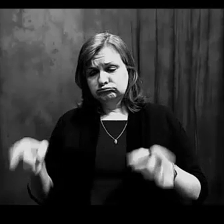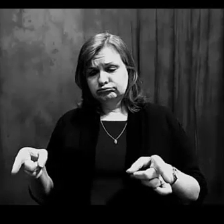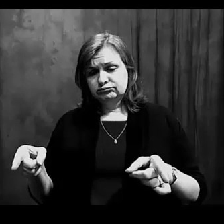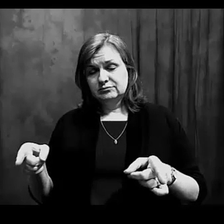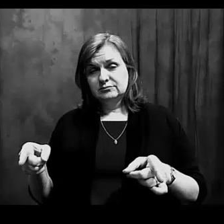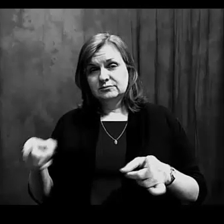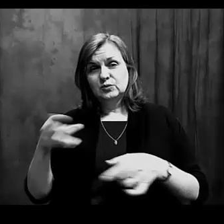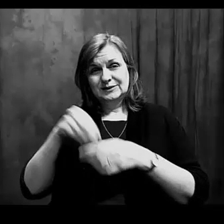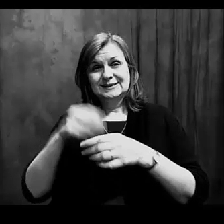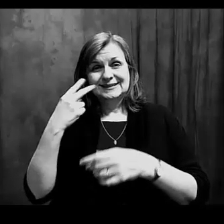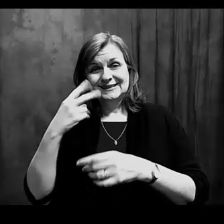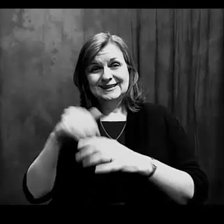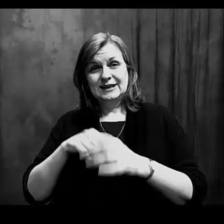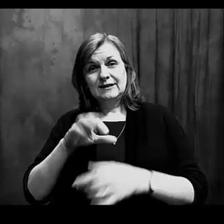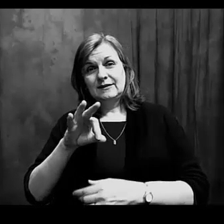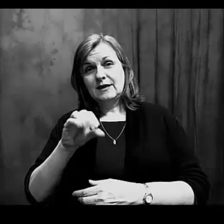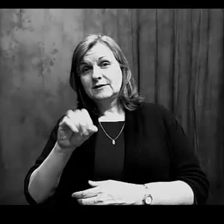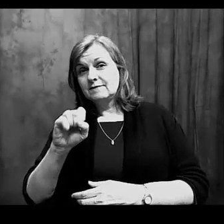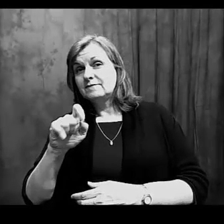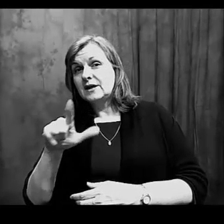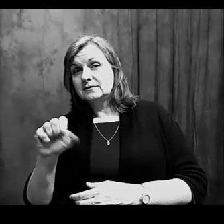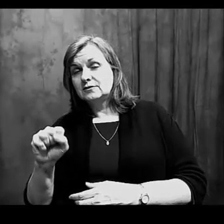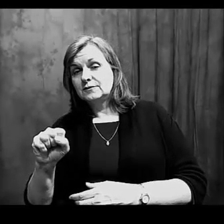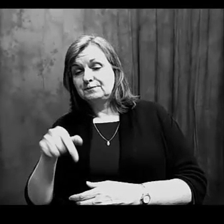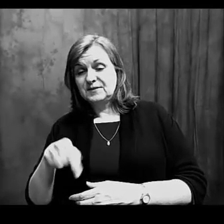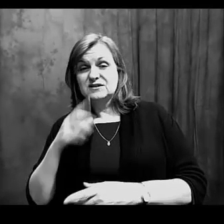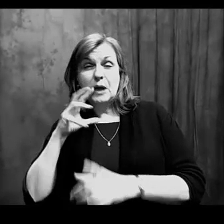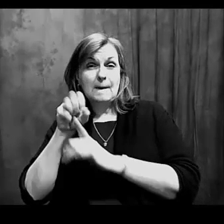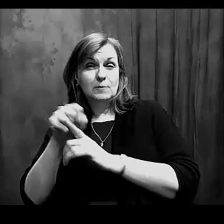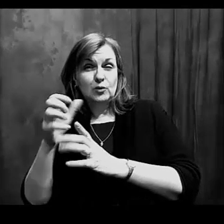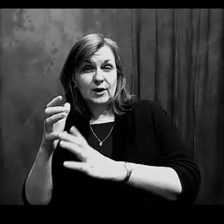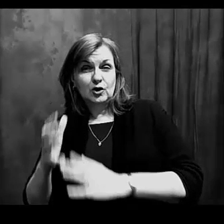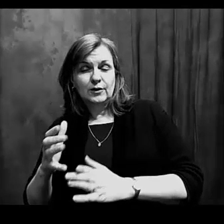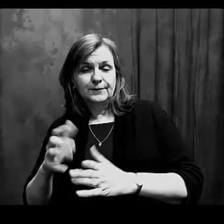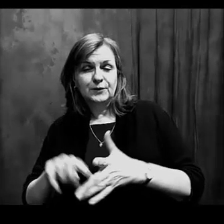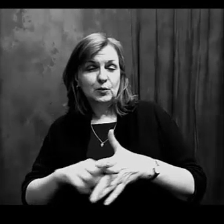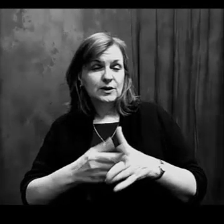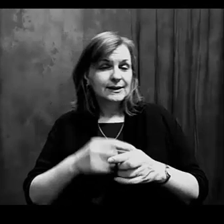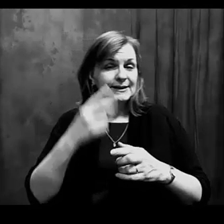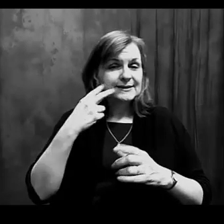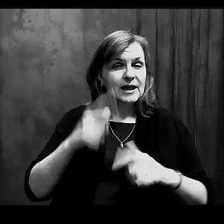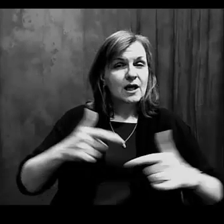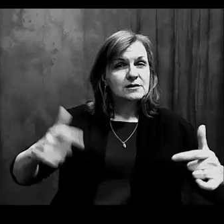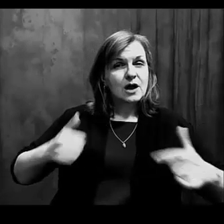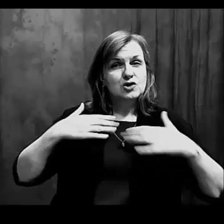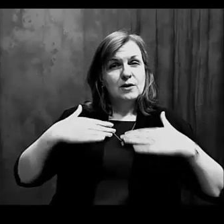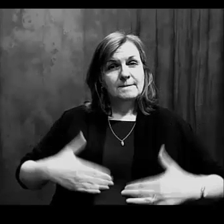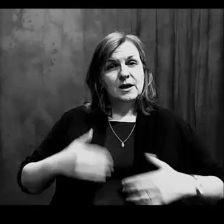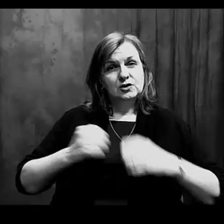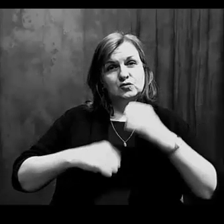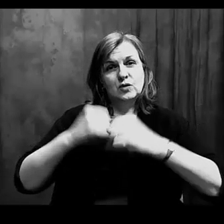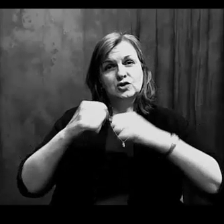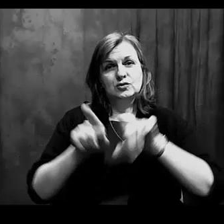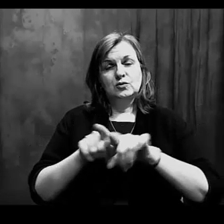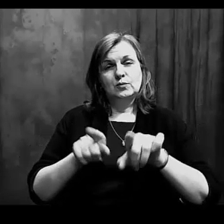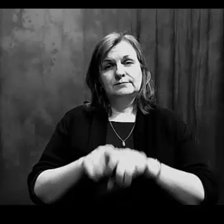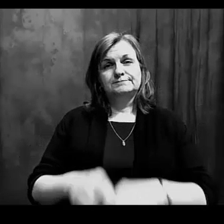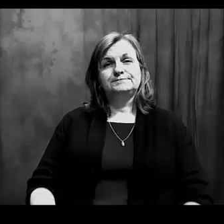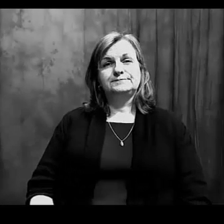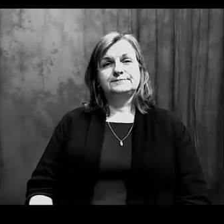record -- interesting! higher order predators we start to see development of larger body structures!